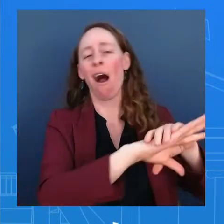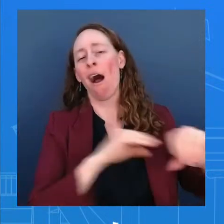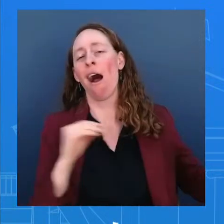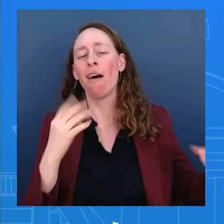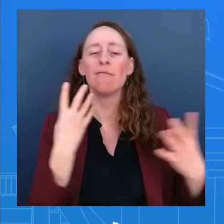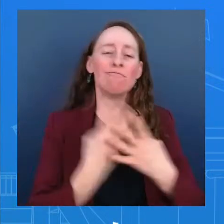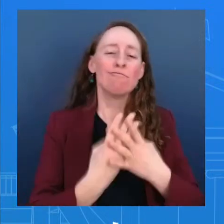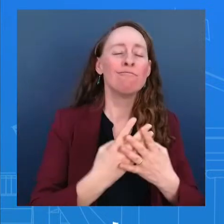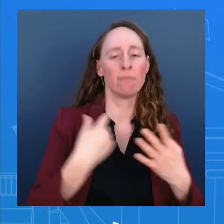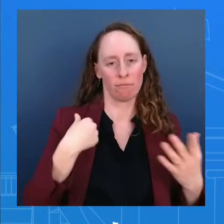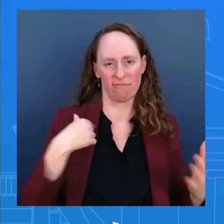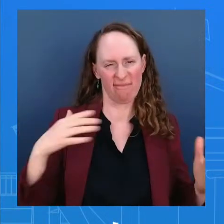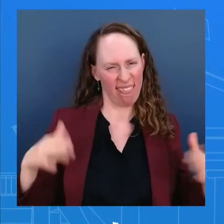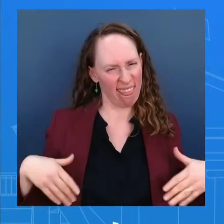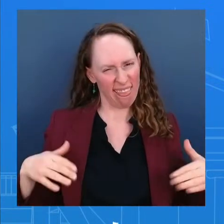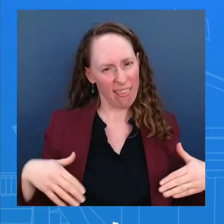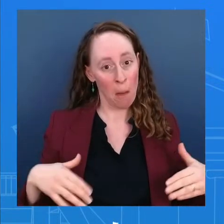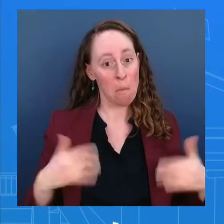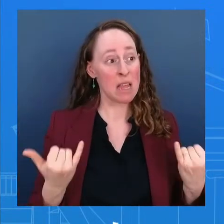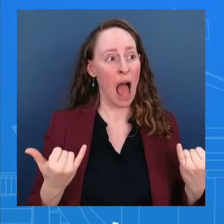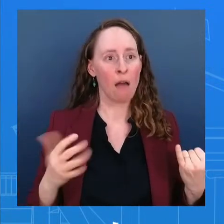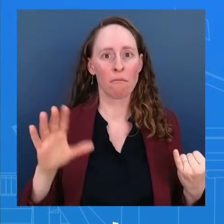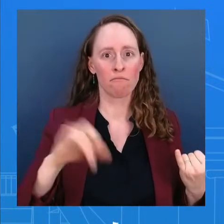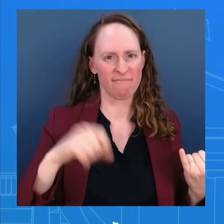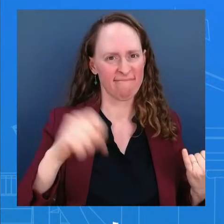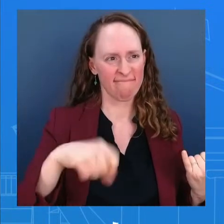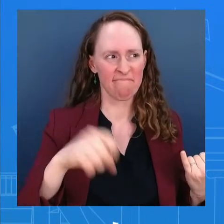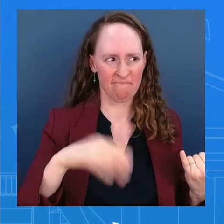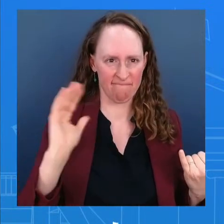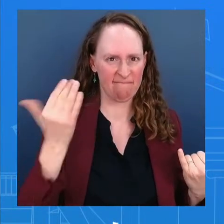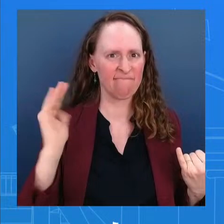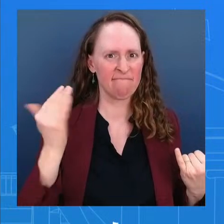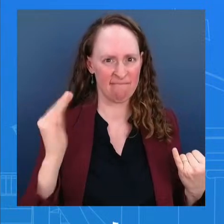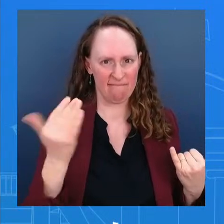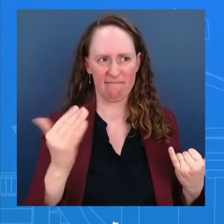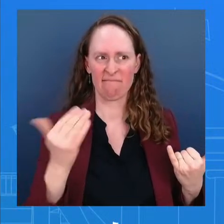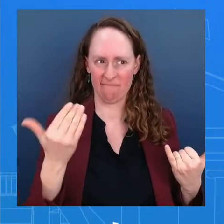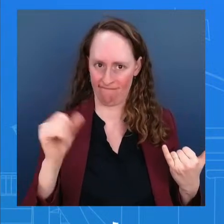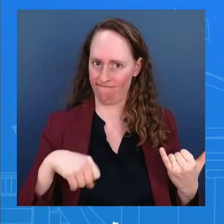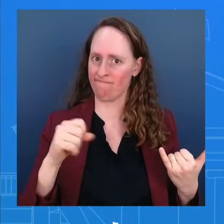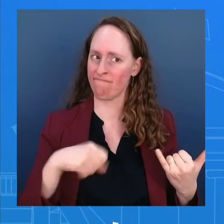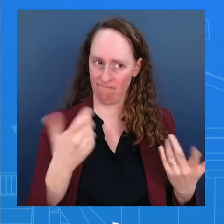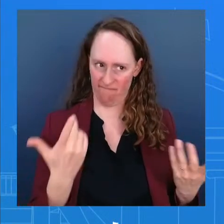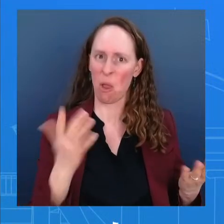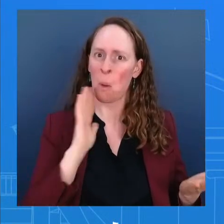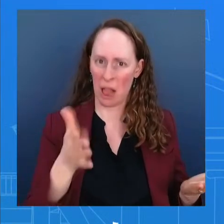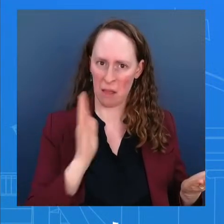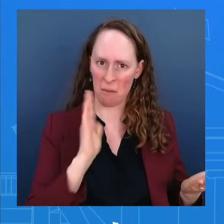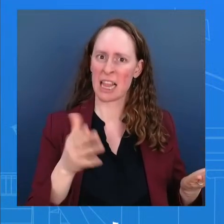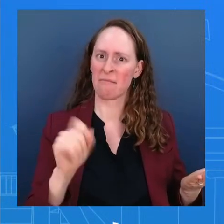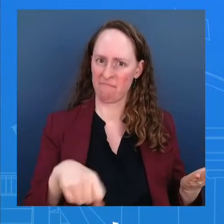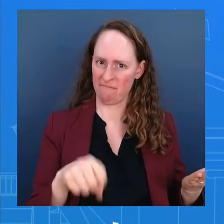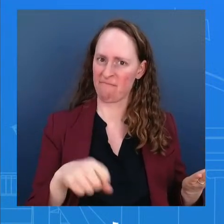Why is that? It’s because the gaps have fundamentally narrowed on the key issues -- the formulas over prisoner exchanges,